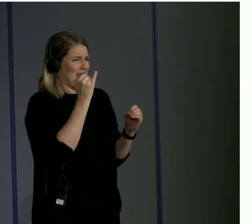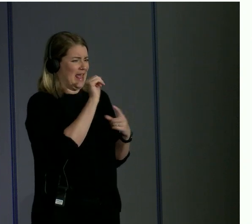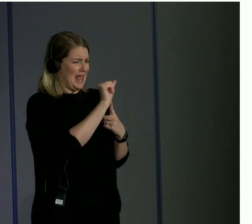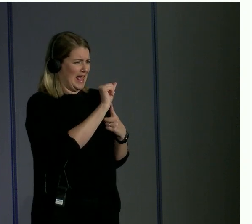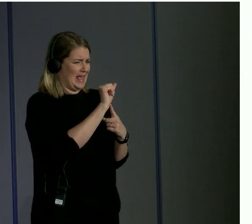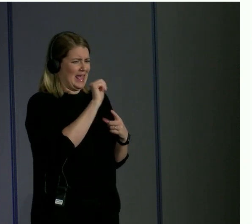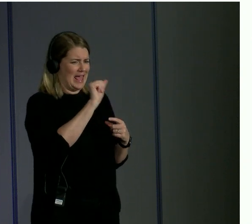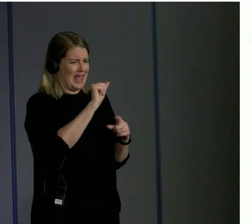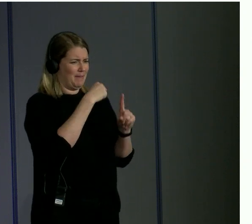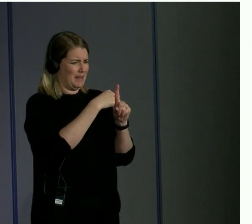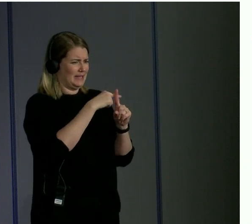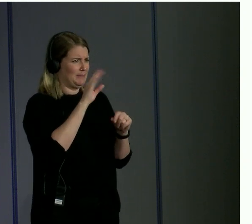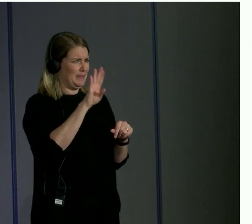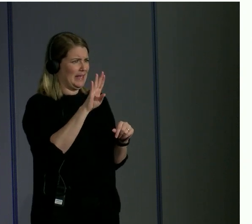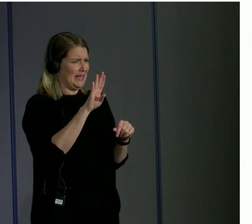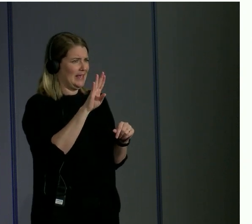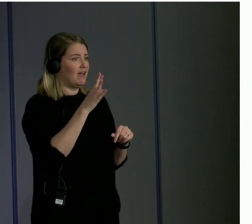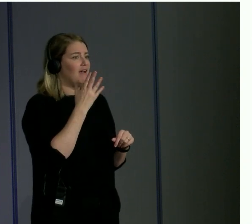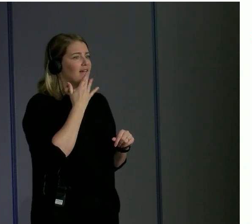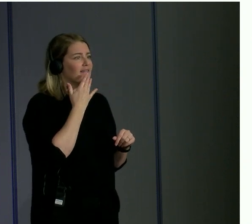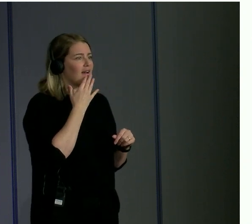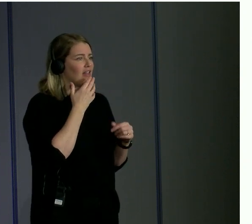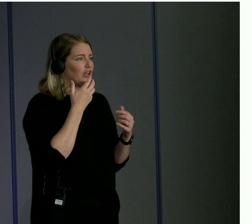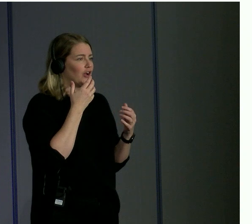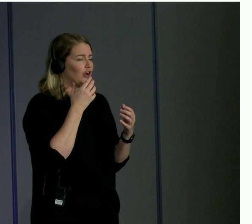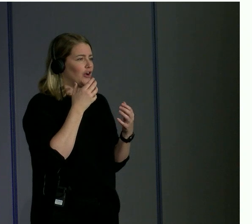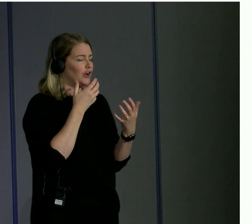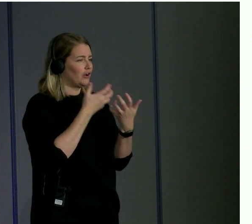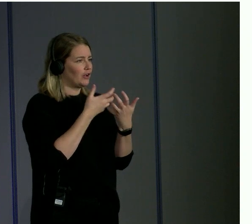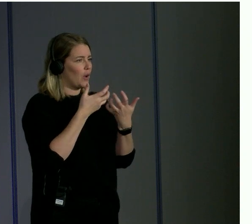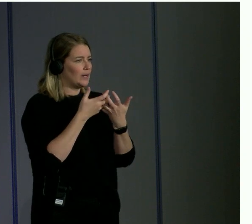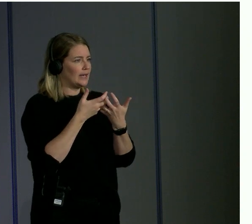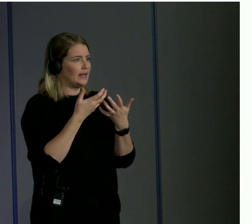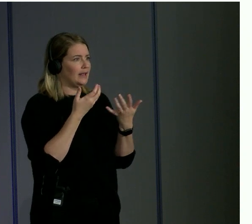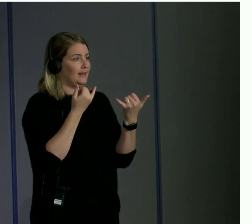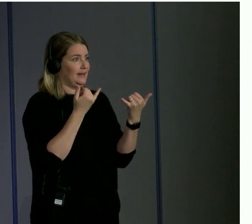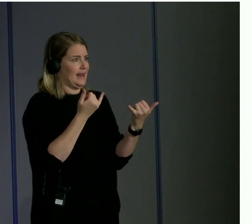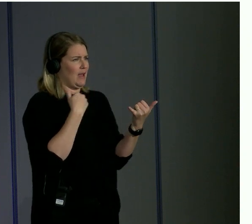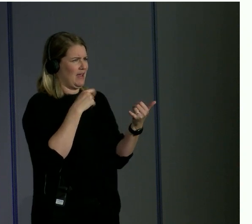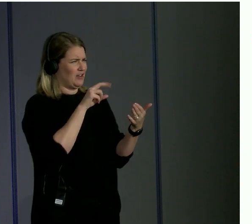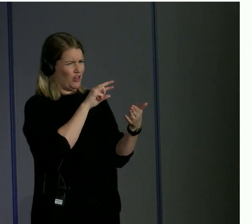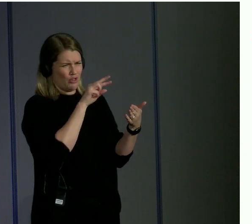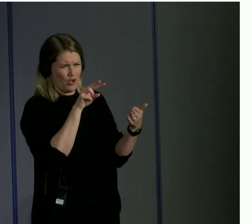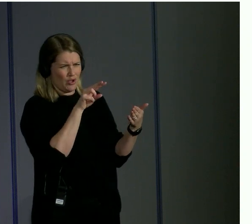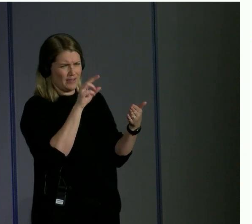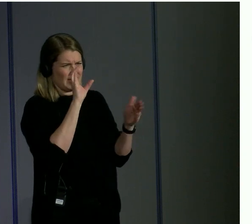and B are. They're color-coded. And now I have to look at the image on the right-hand side to